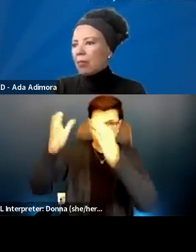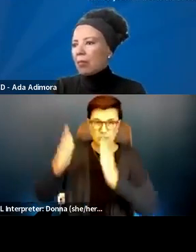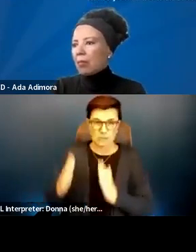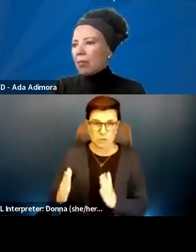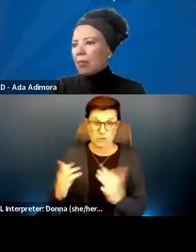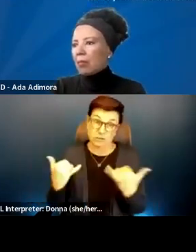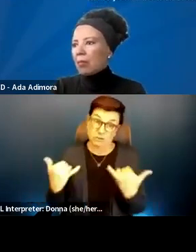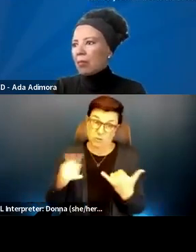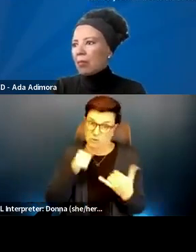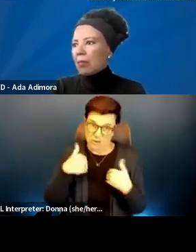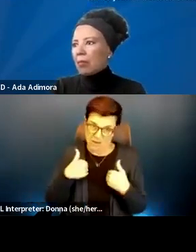So thank you for that.